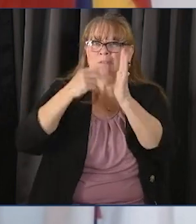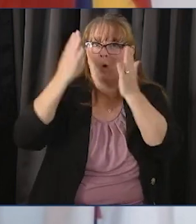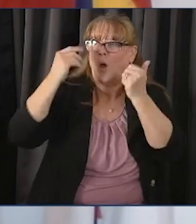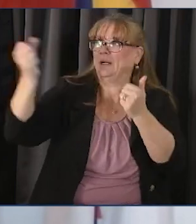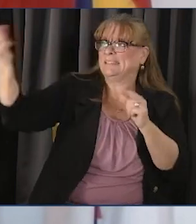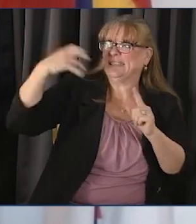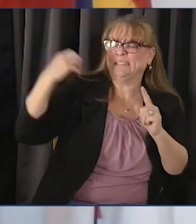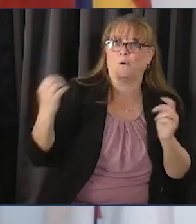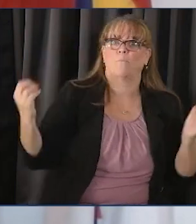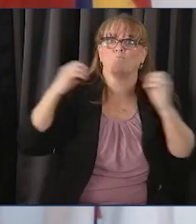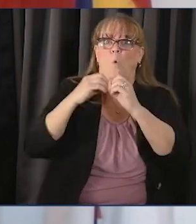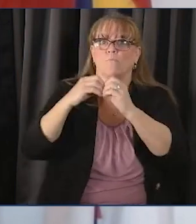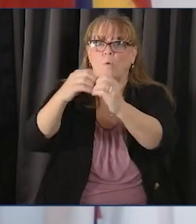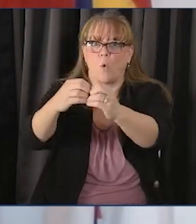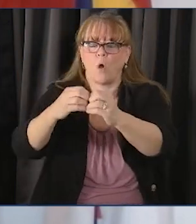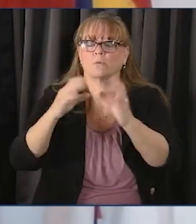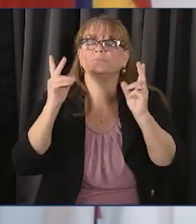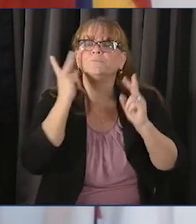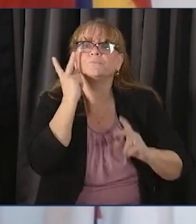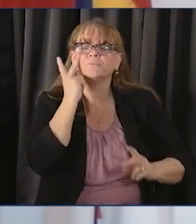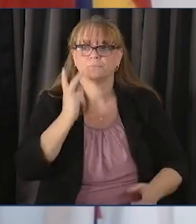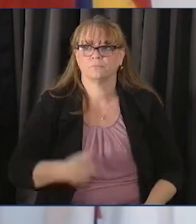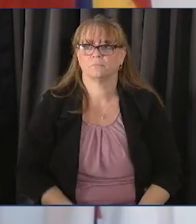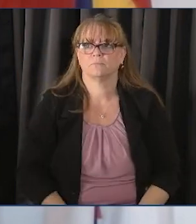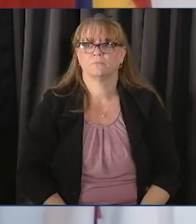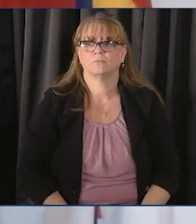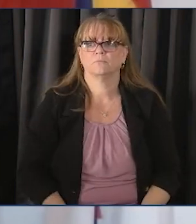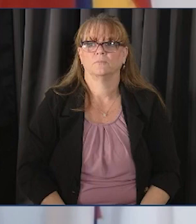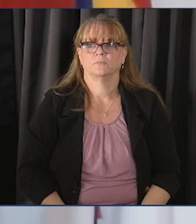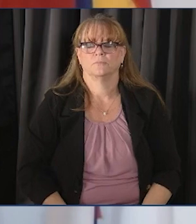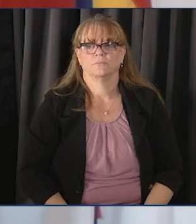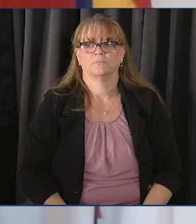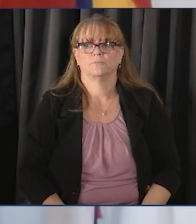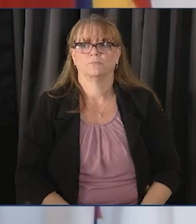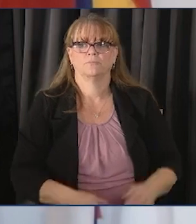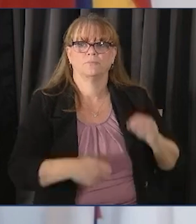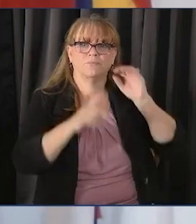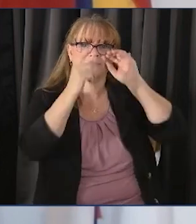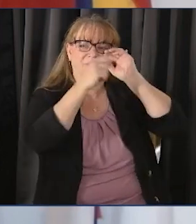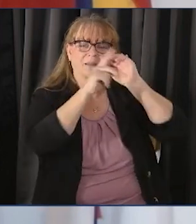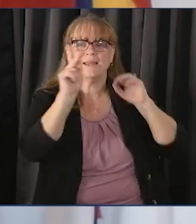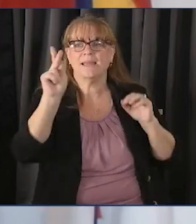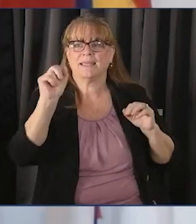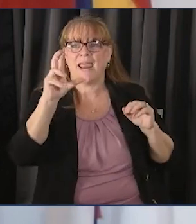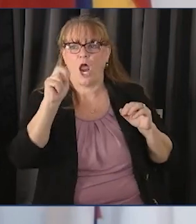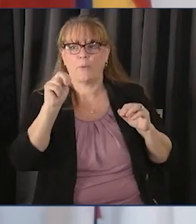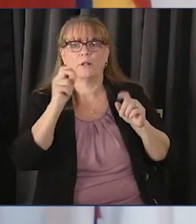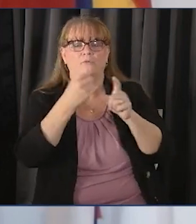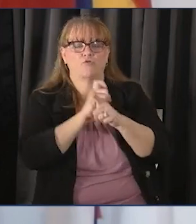You mentioned a letter that you sent the transition team by transition team and was wondering if you got a response to that yet.